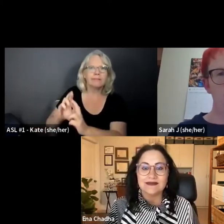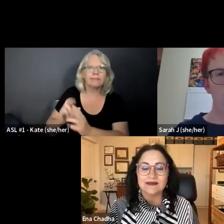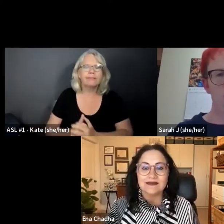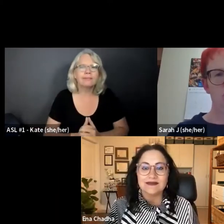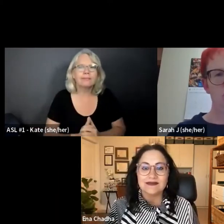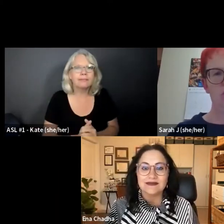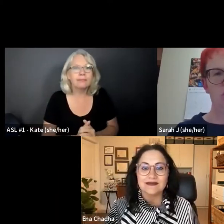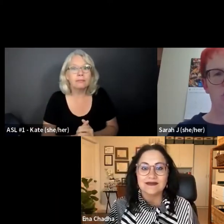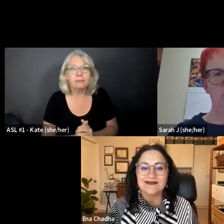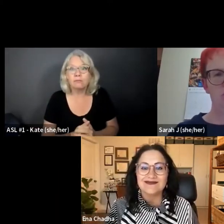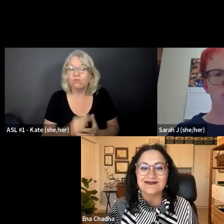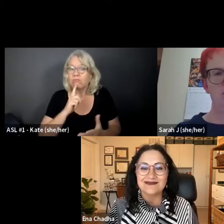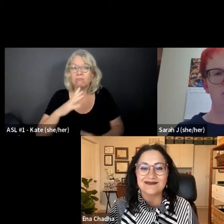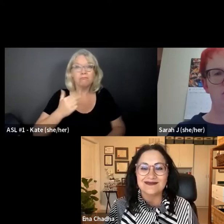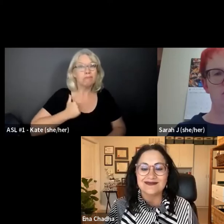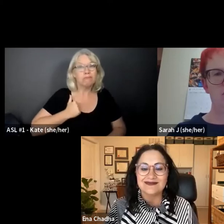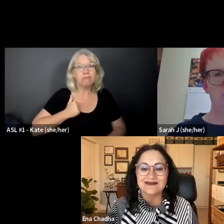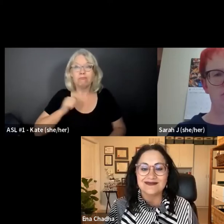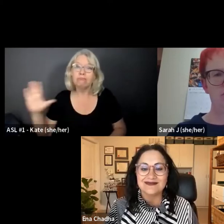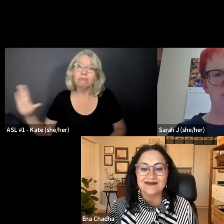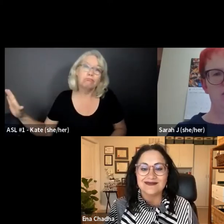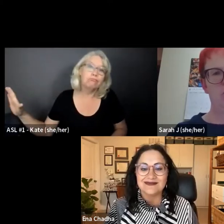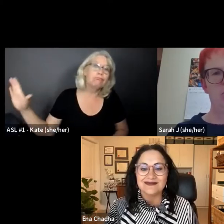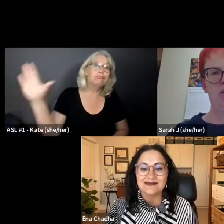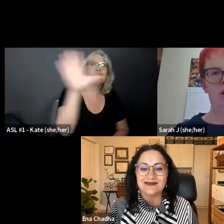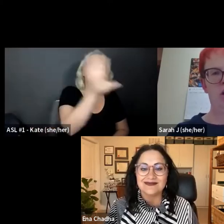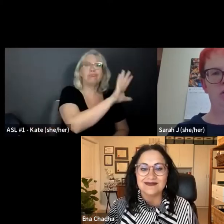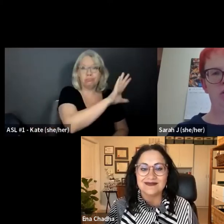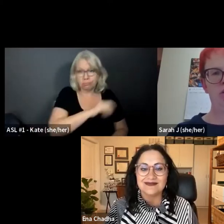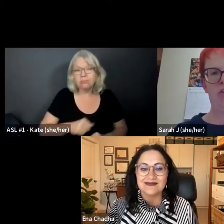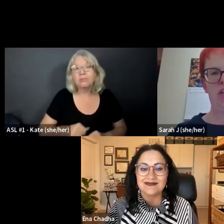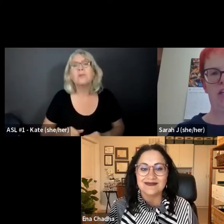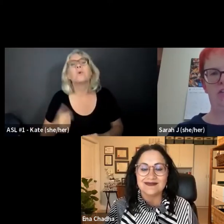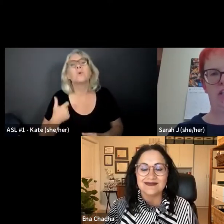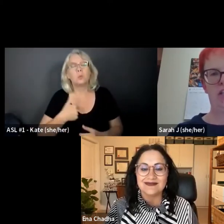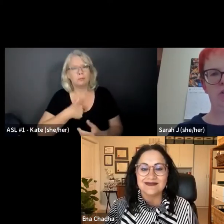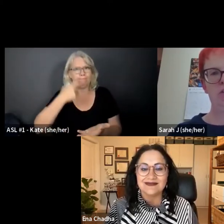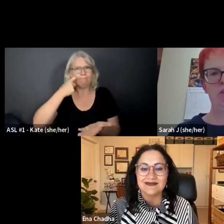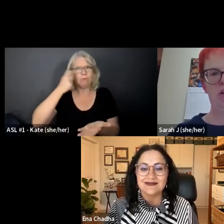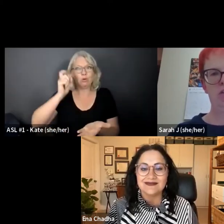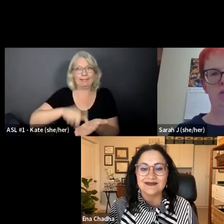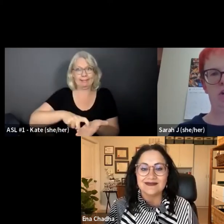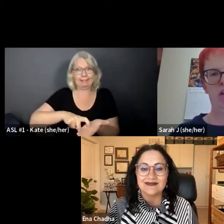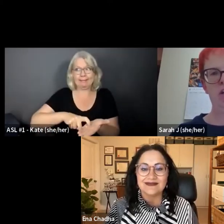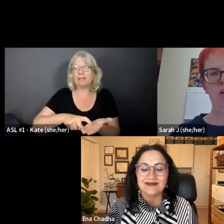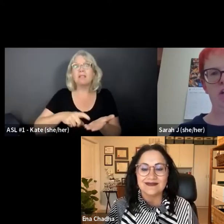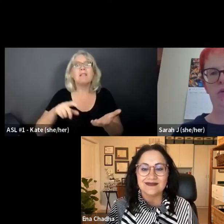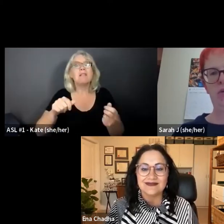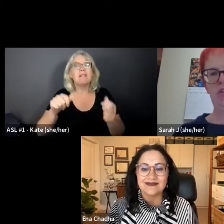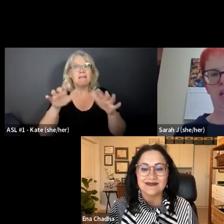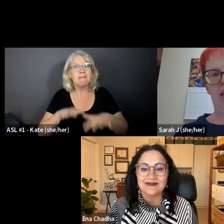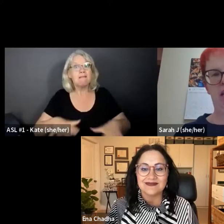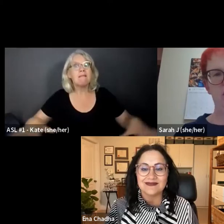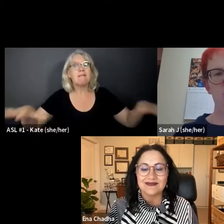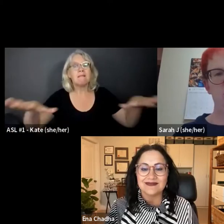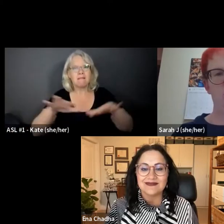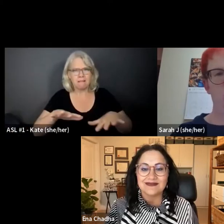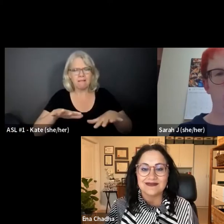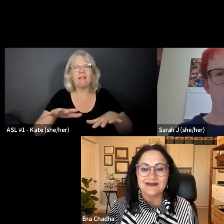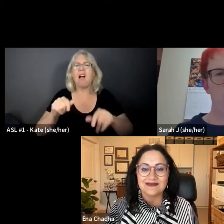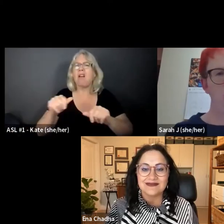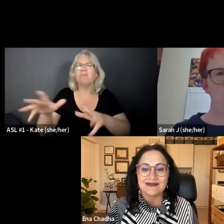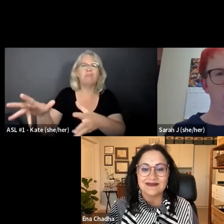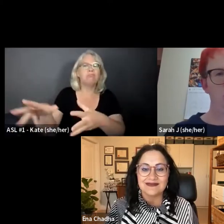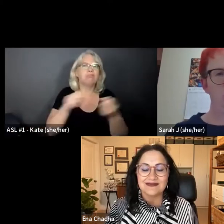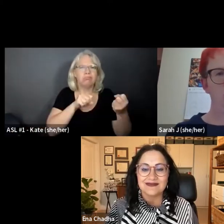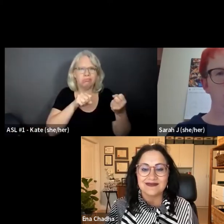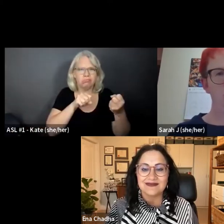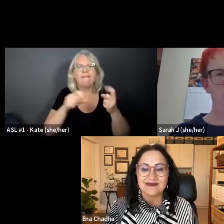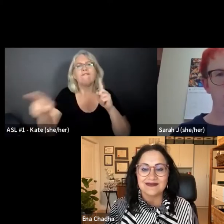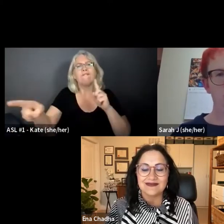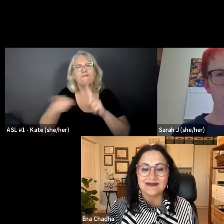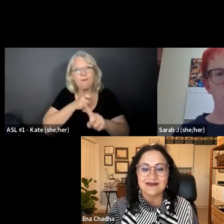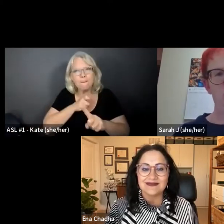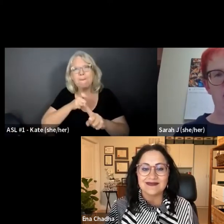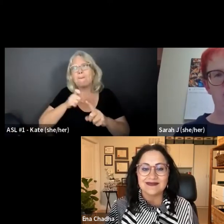FROM COAST TO COAST, WE ACKNOWLEDGE THE ANCESTRAL TERRITORY THAT WAS TAKEN FROM OF ALL THE INUIT,